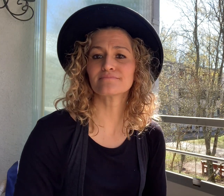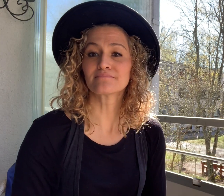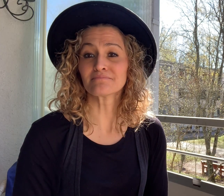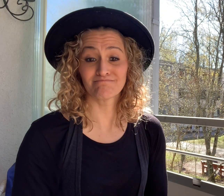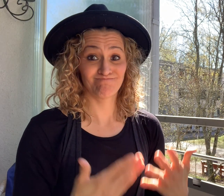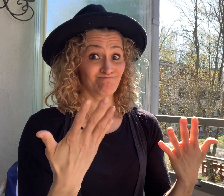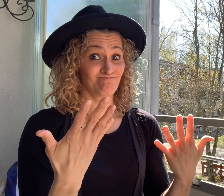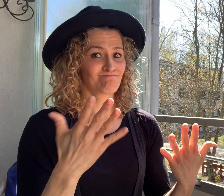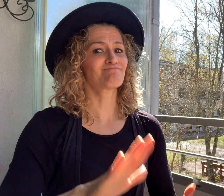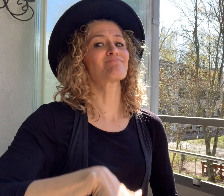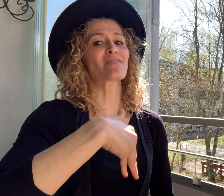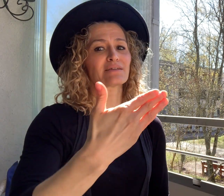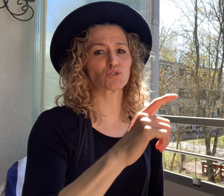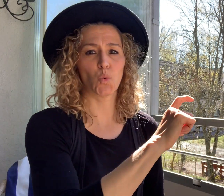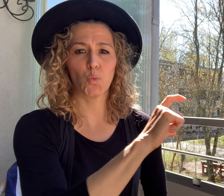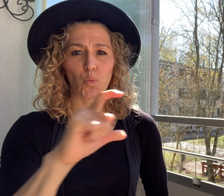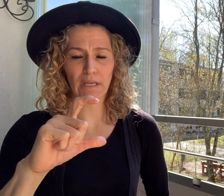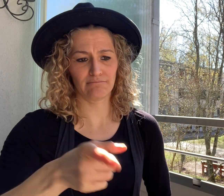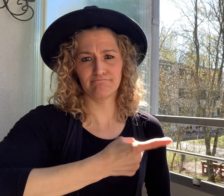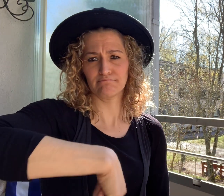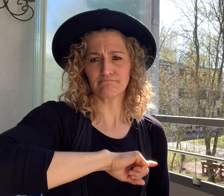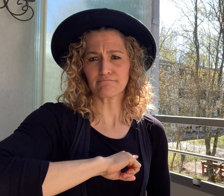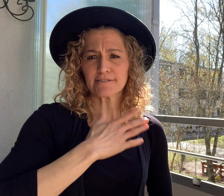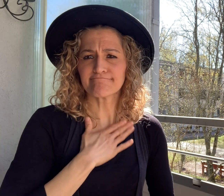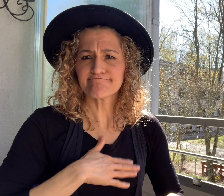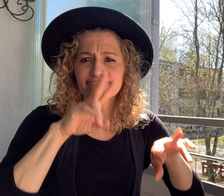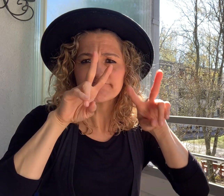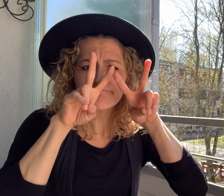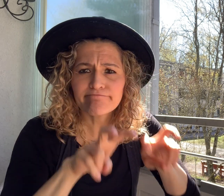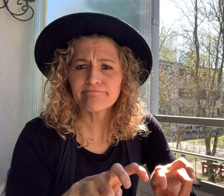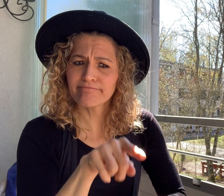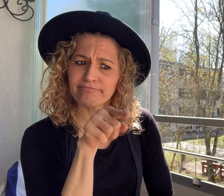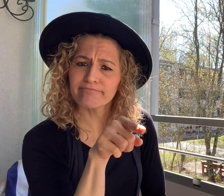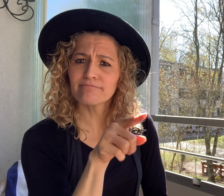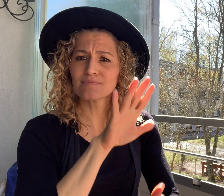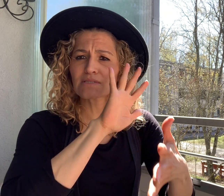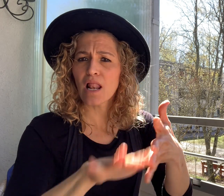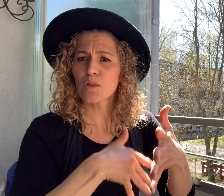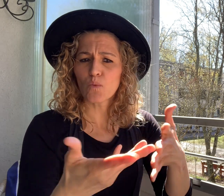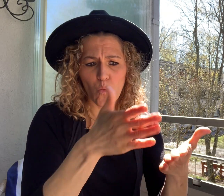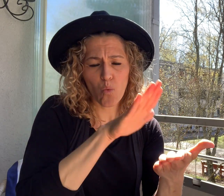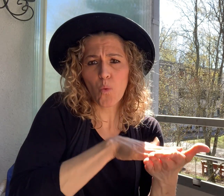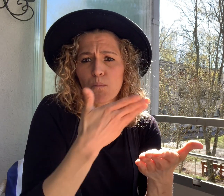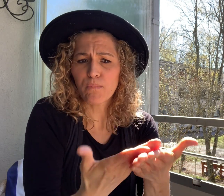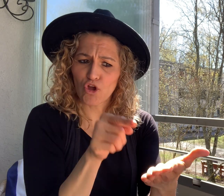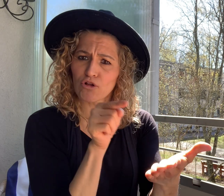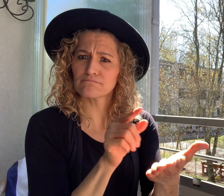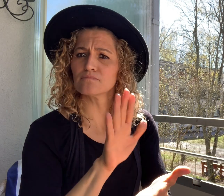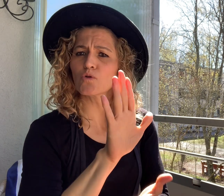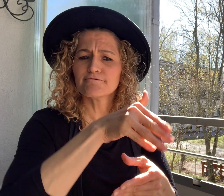Next week, we will explore the roles and duties of sign language